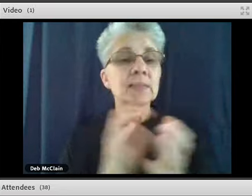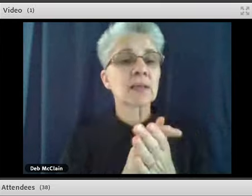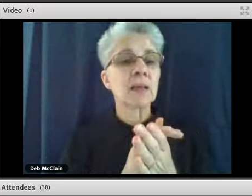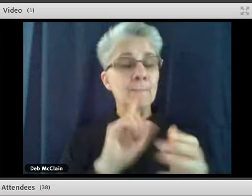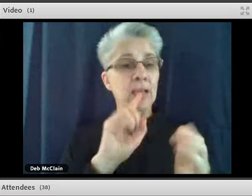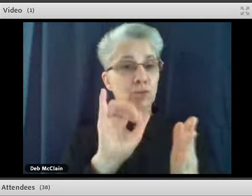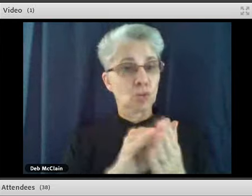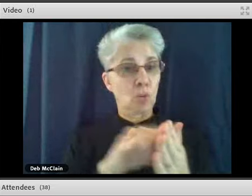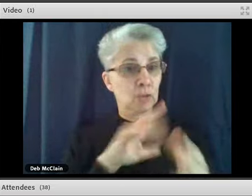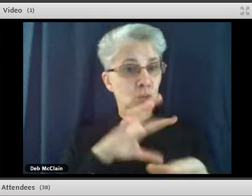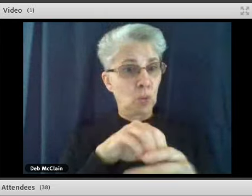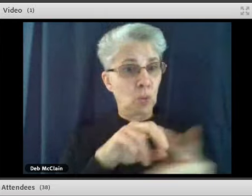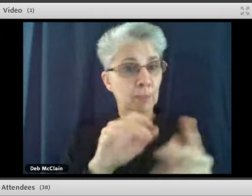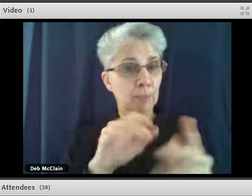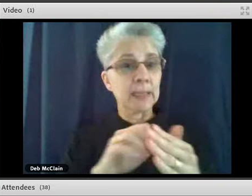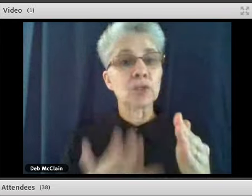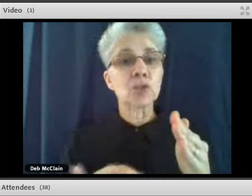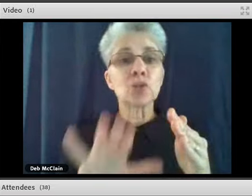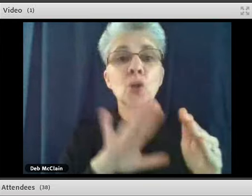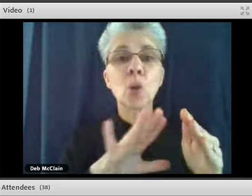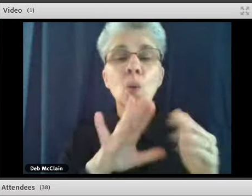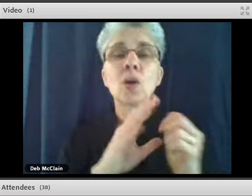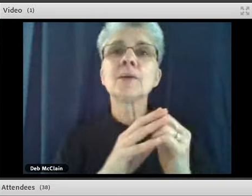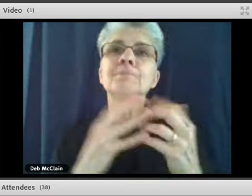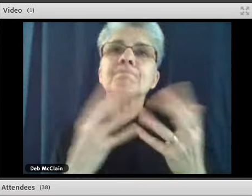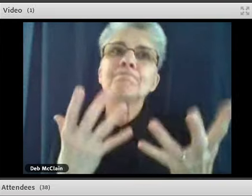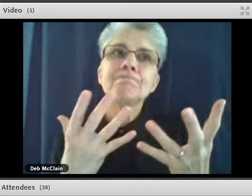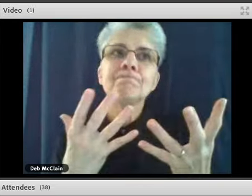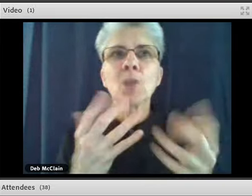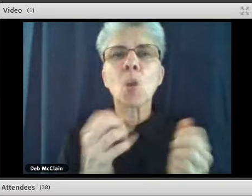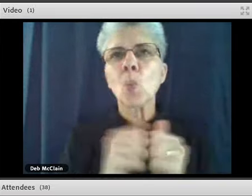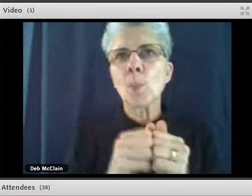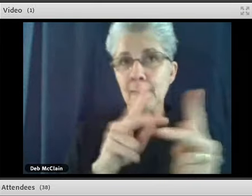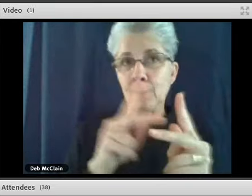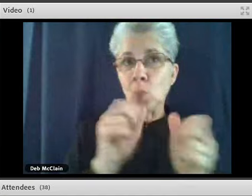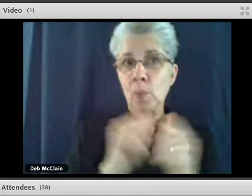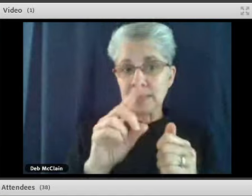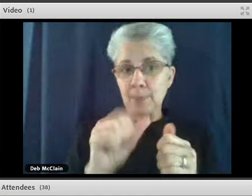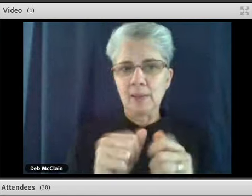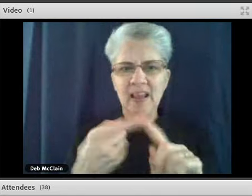making sure you include people in your... people with disabilities, in your friends groups,